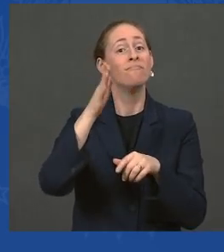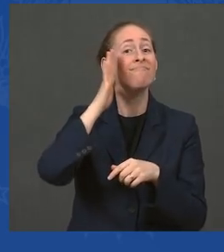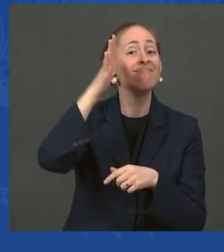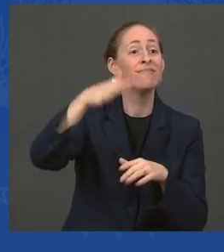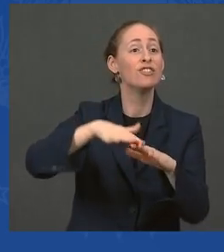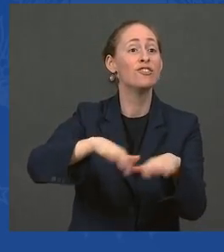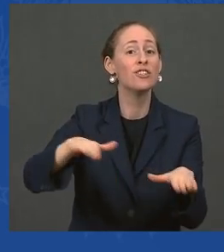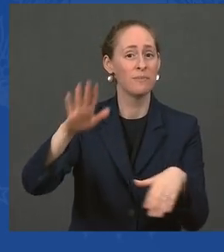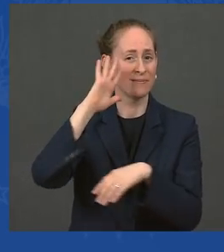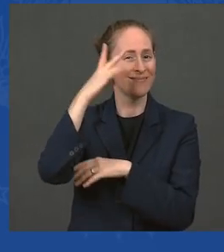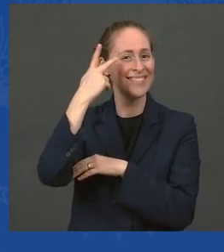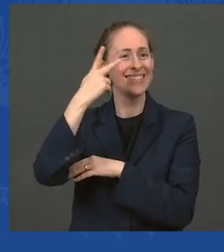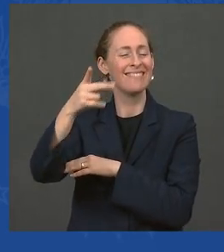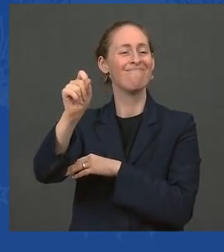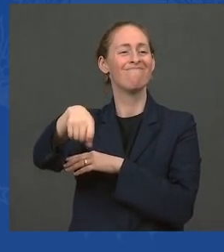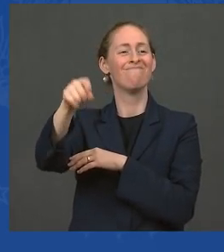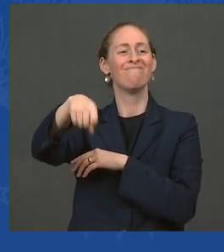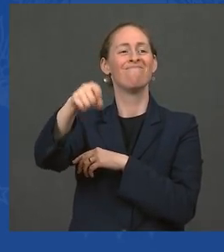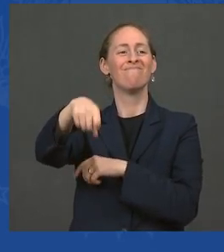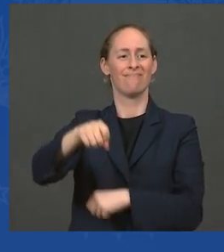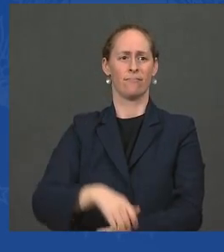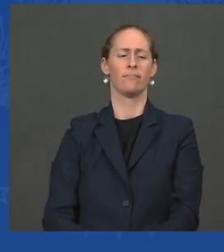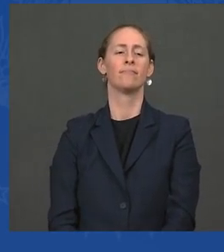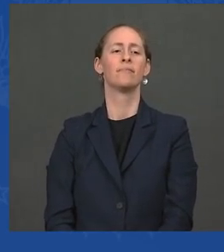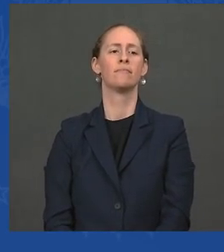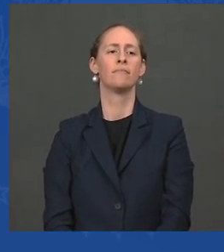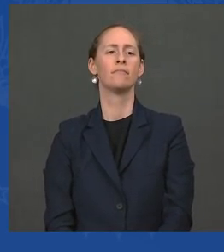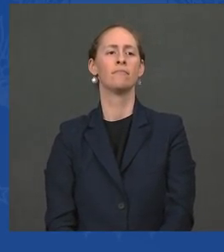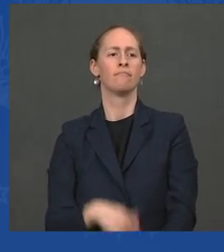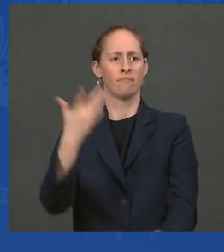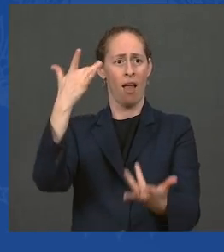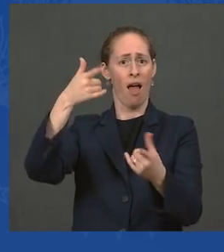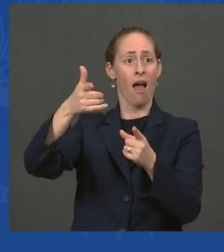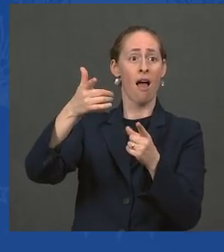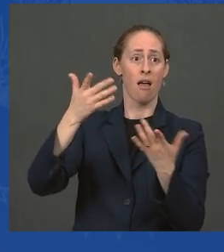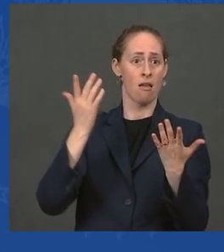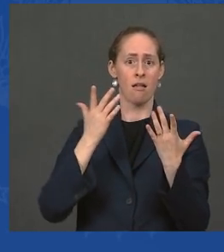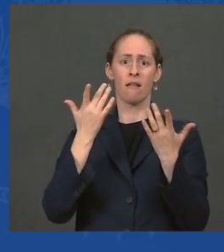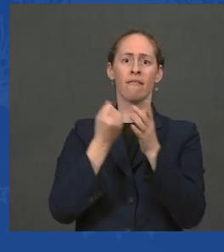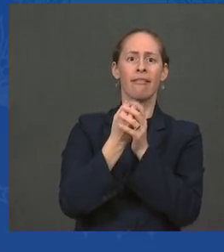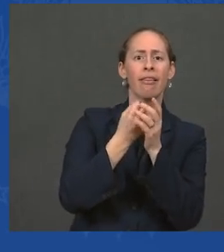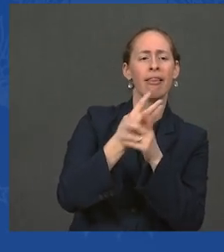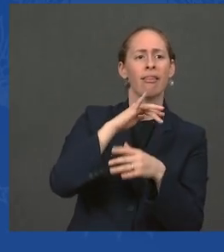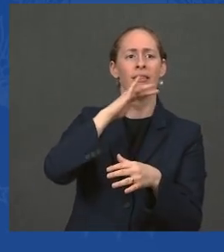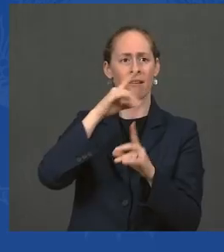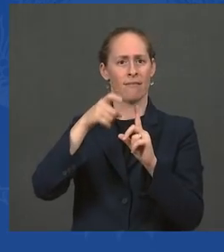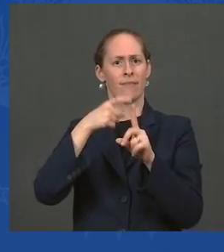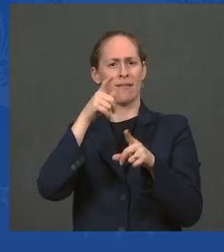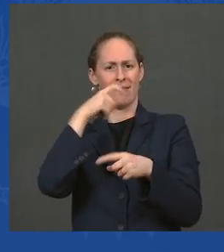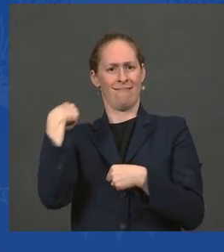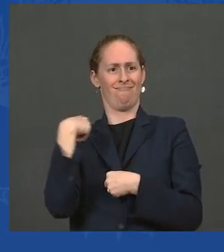in fact, generating any energy from the homes here in Scranton other than renewable energy. Not a joke.